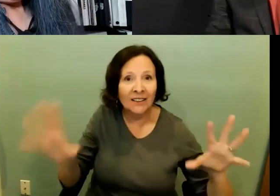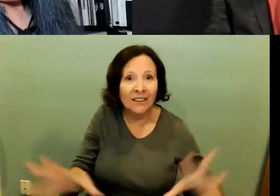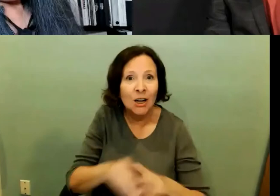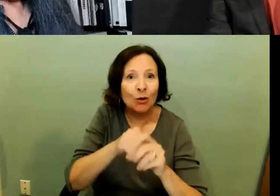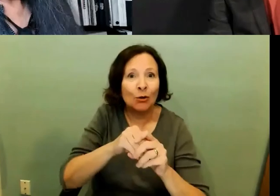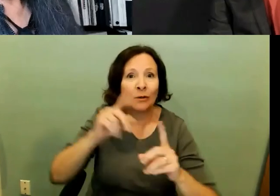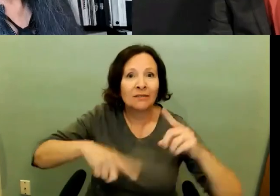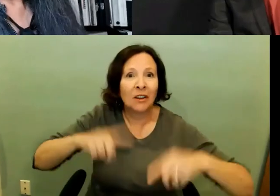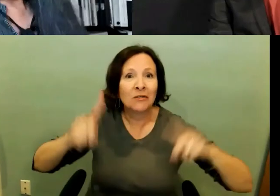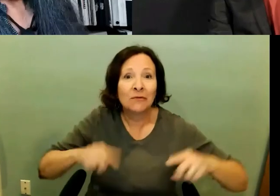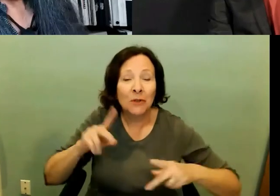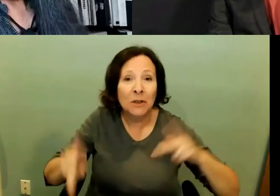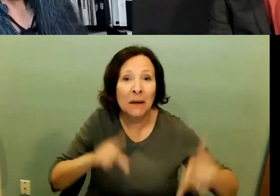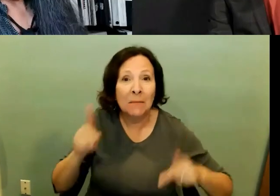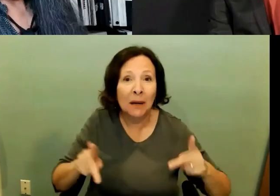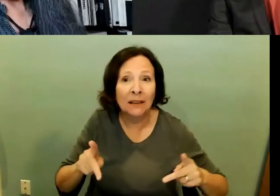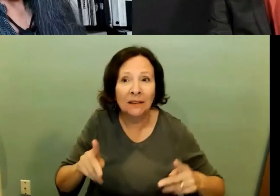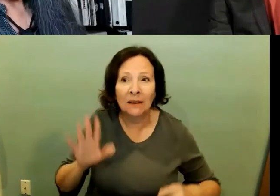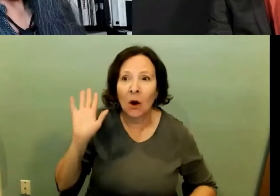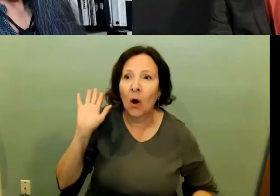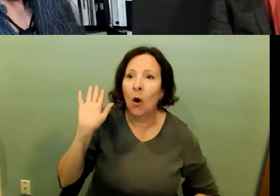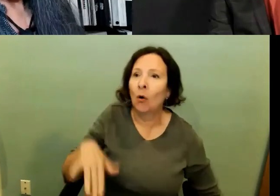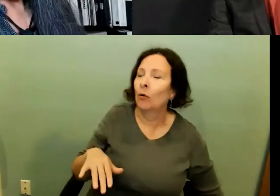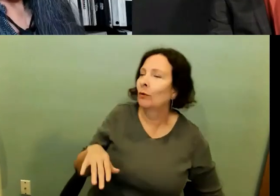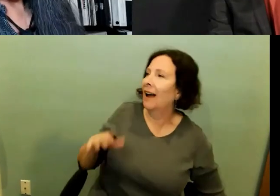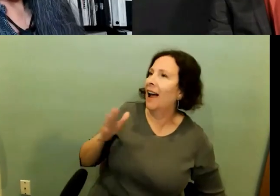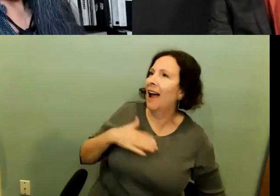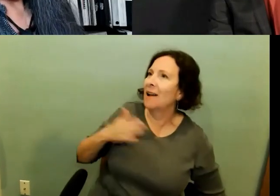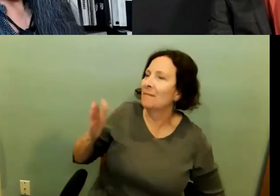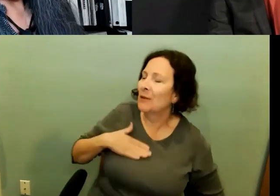I'm so glad someone pose that question from the audience